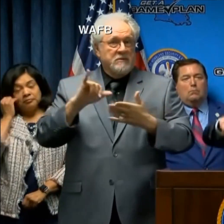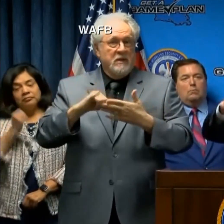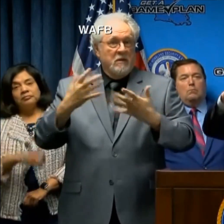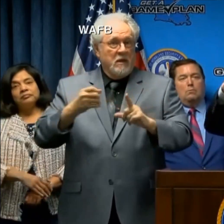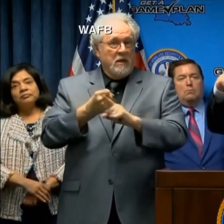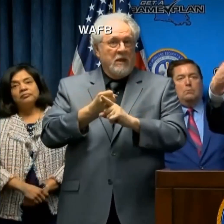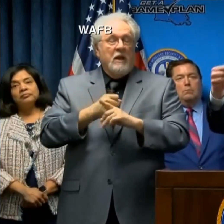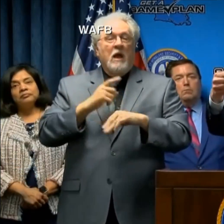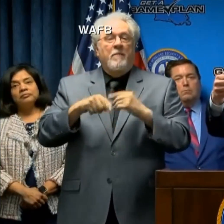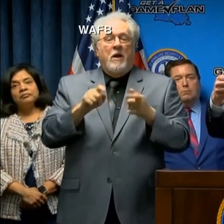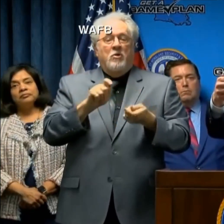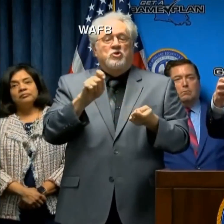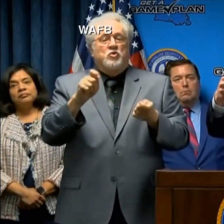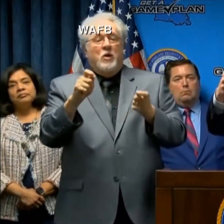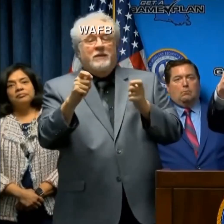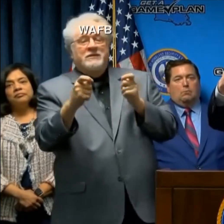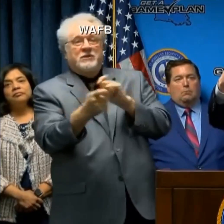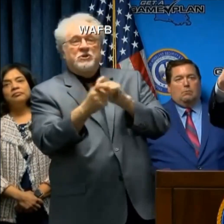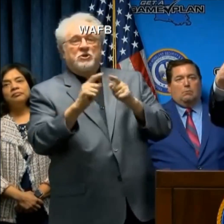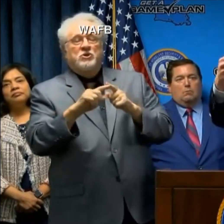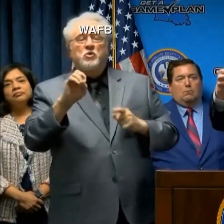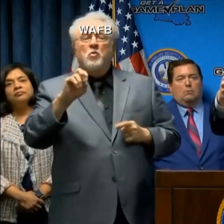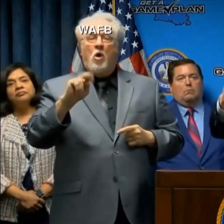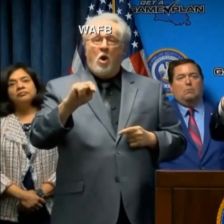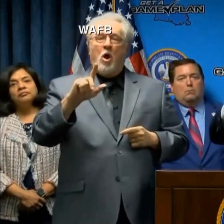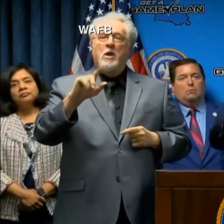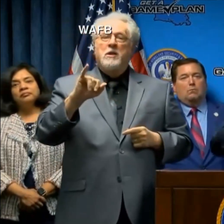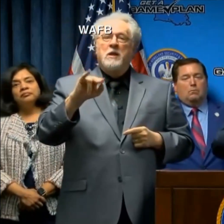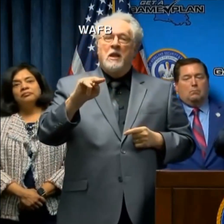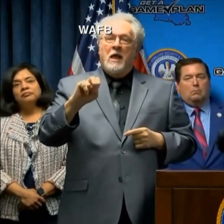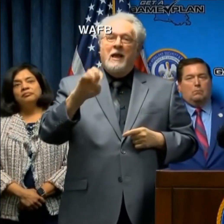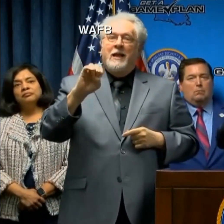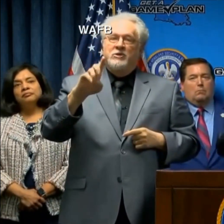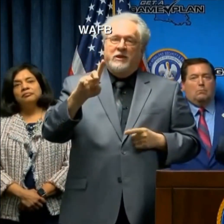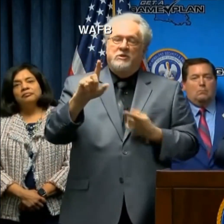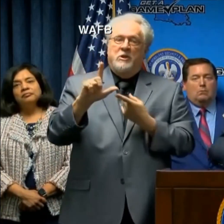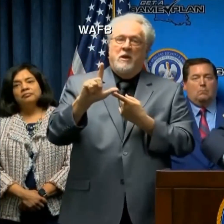about a transition to online education at a later date and so it's not like